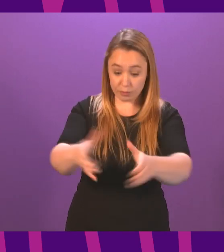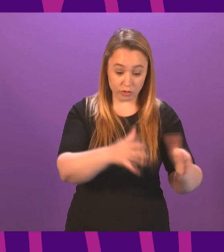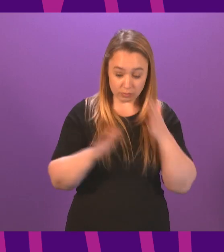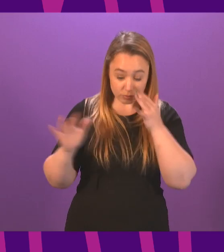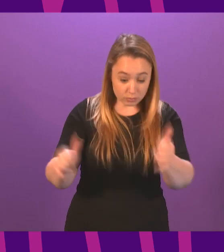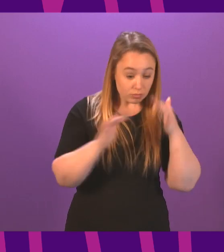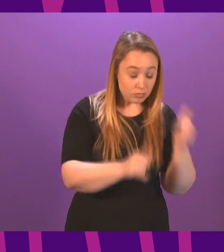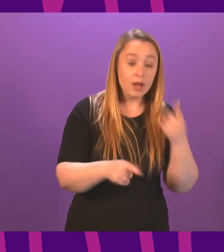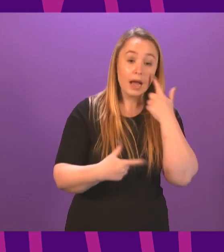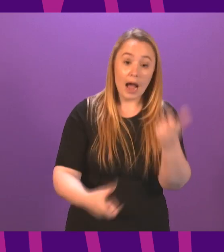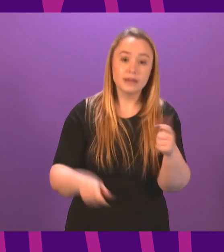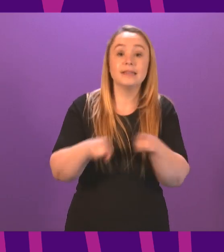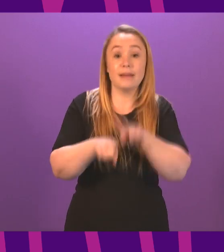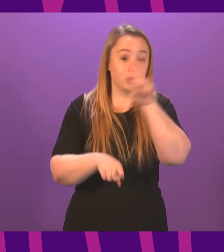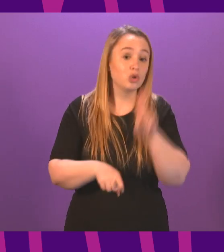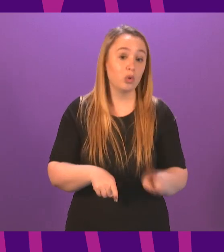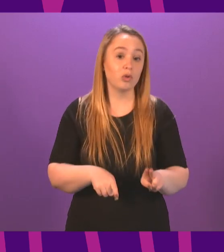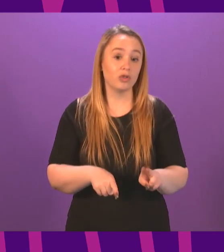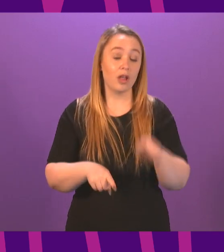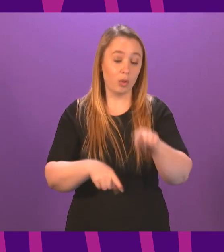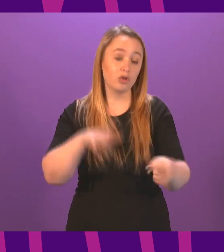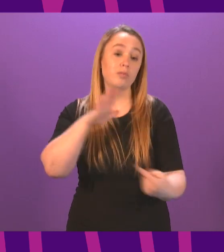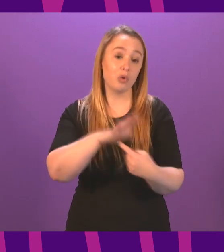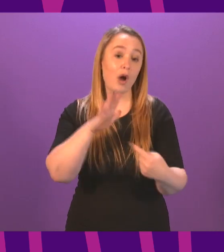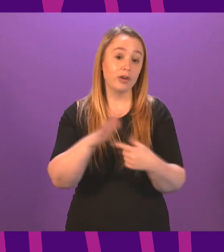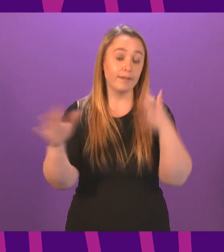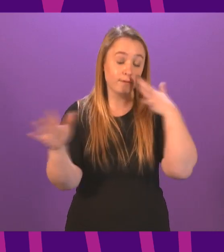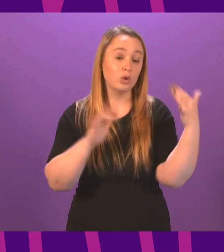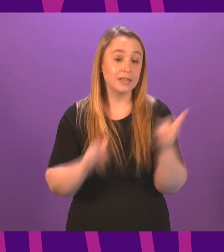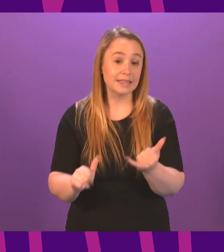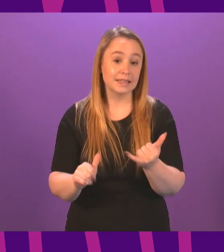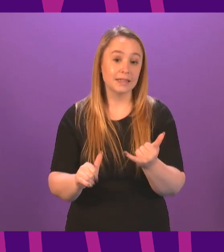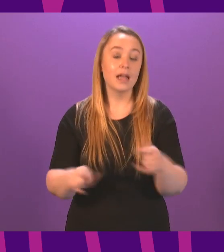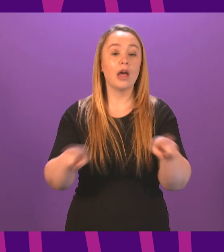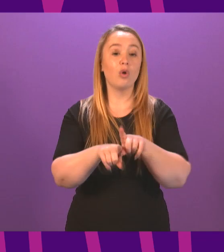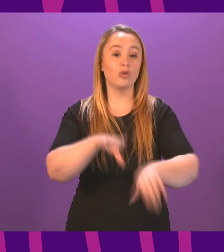as we see them as a priority. We will also set out plans for geographic mass testing